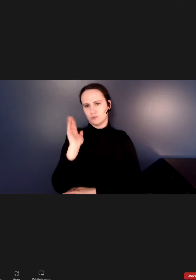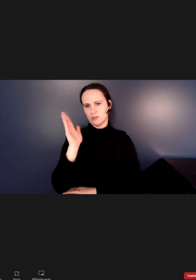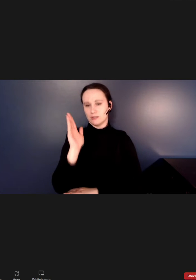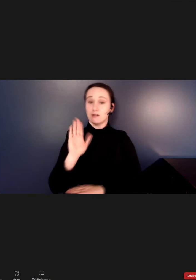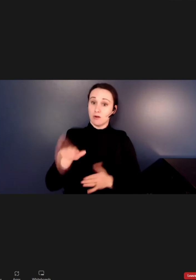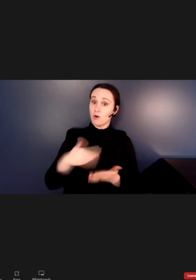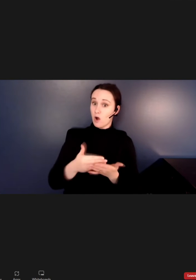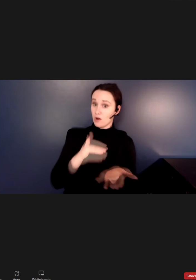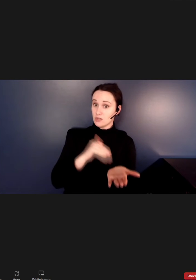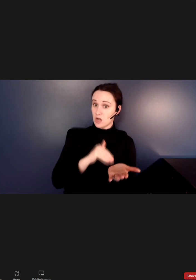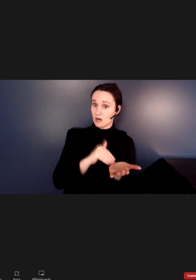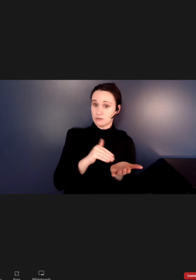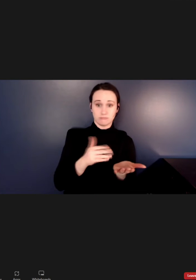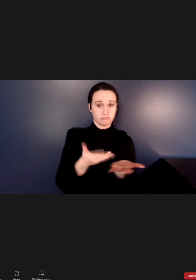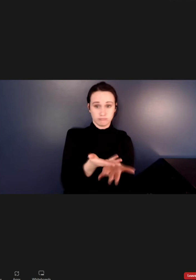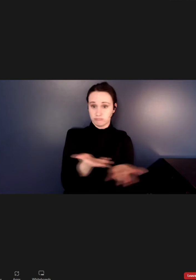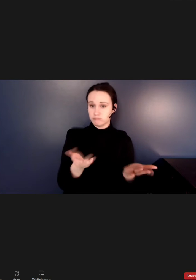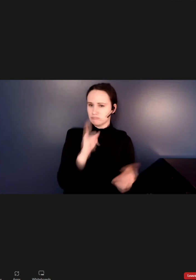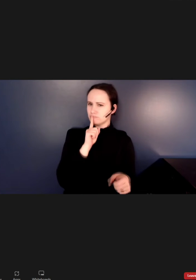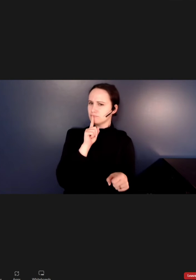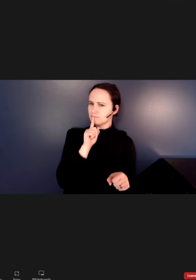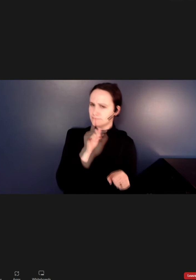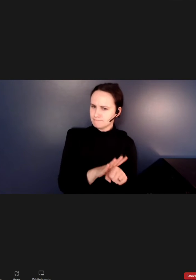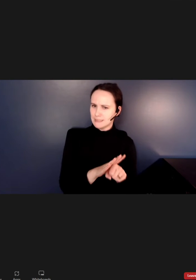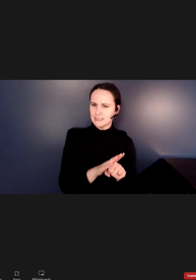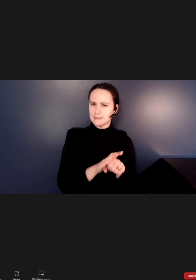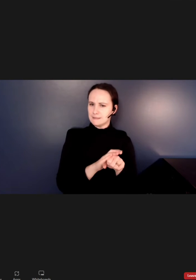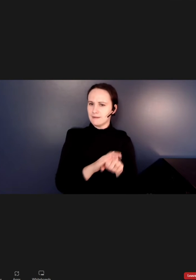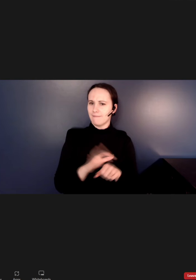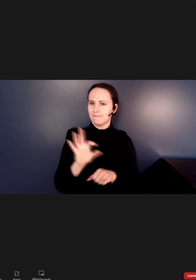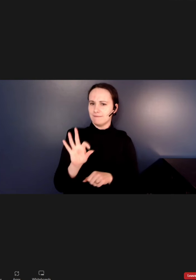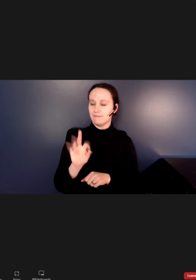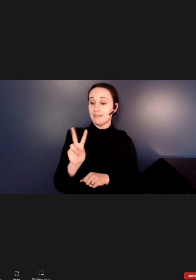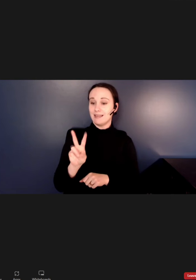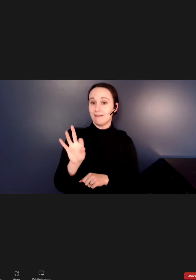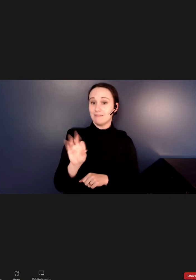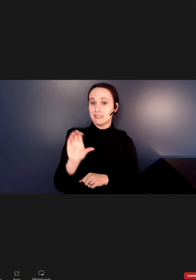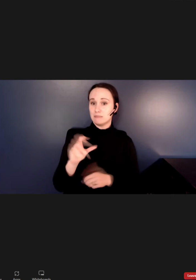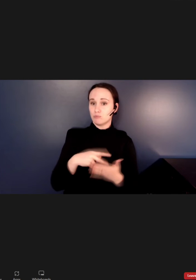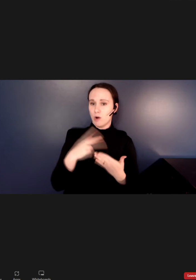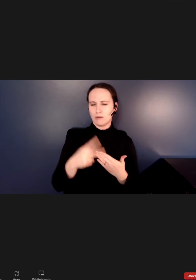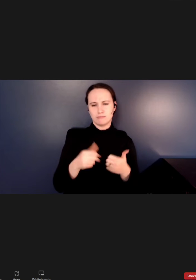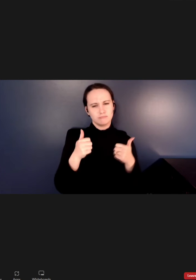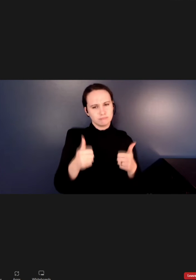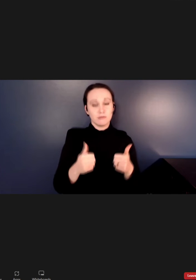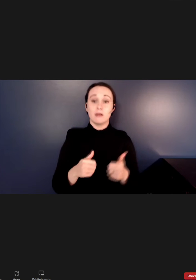have been committed to the VFC program. And I think a couple of our speakers have touched on